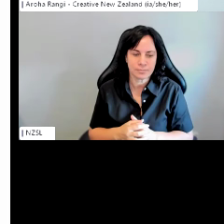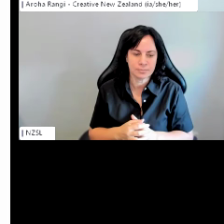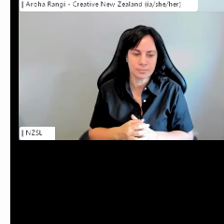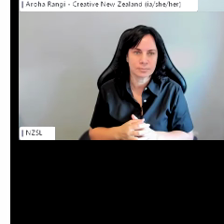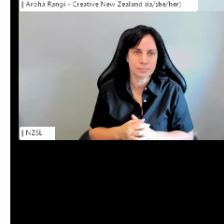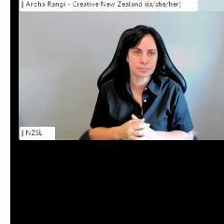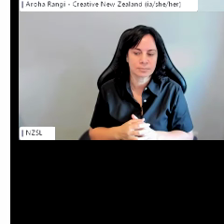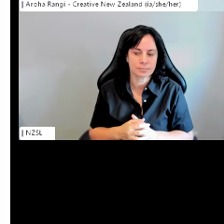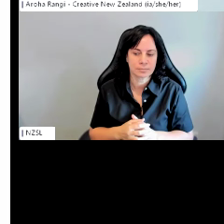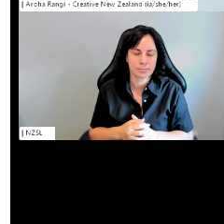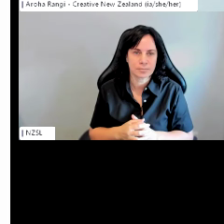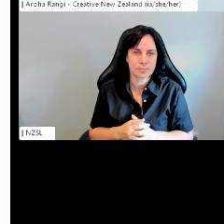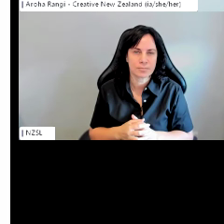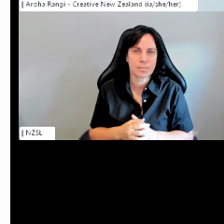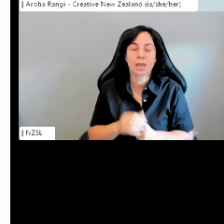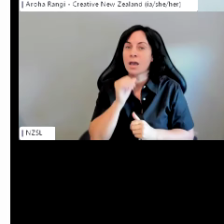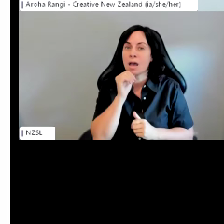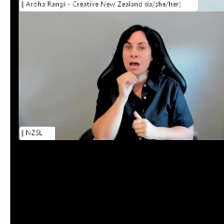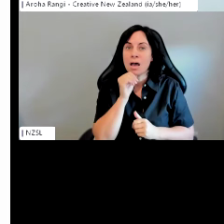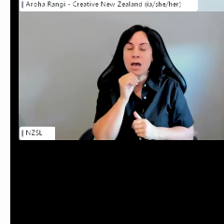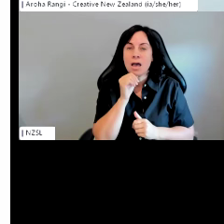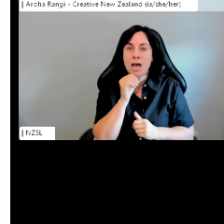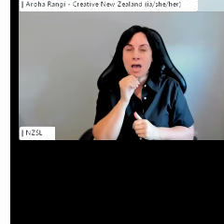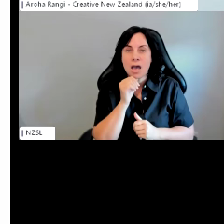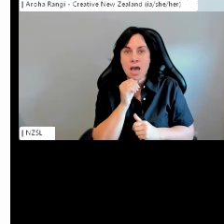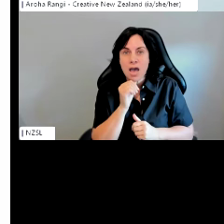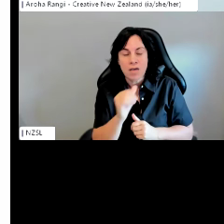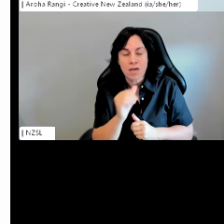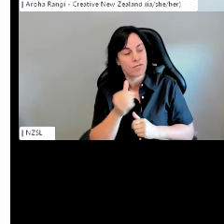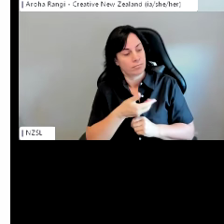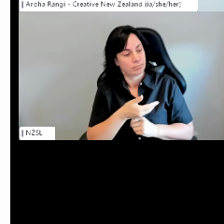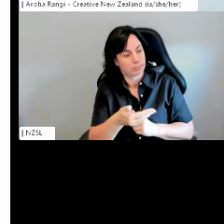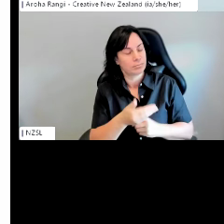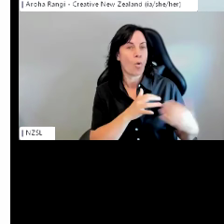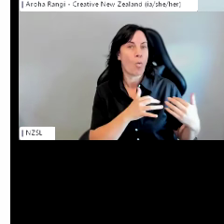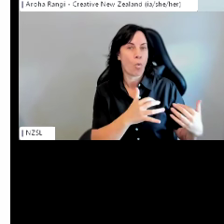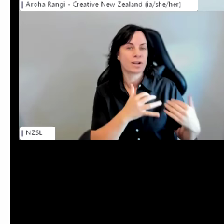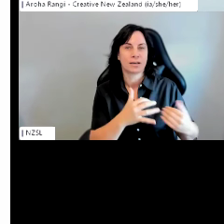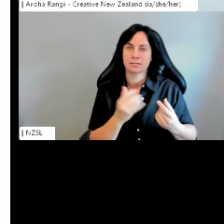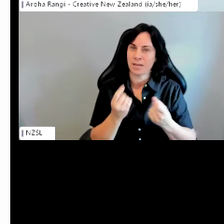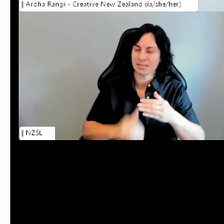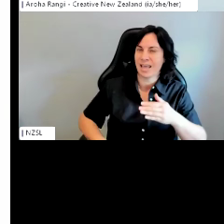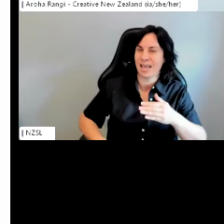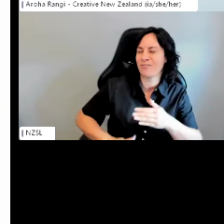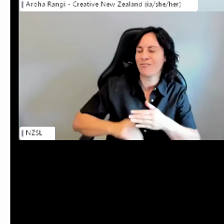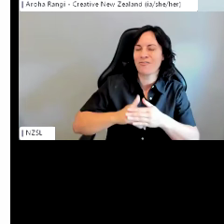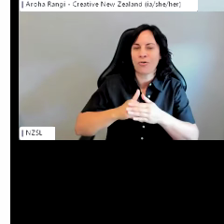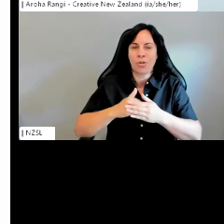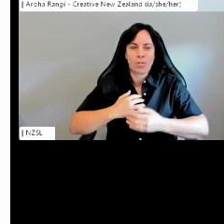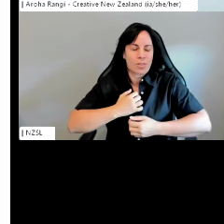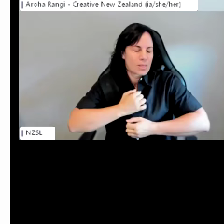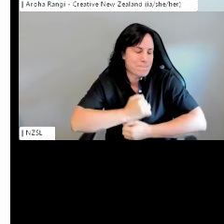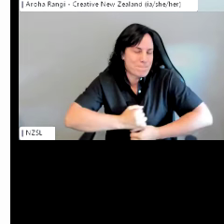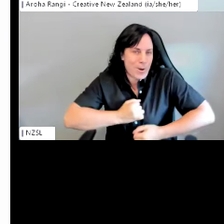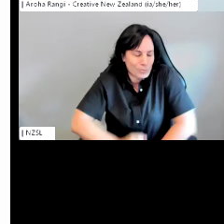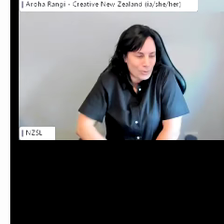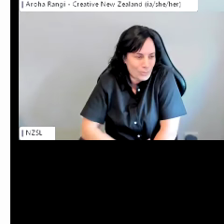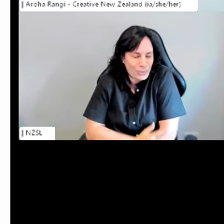is that if they understood the full emotional and spiritual payload that your activity might deliver